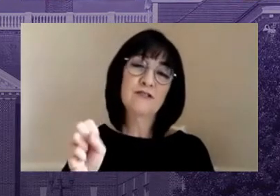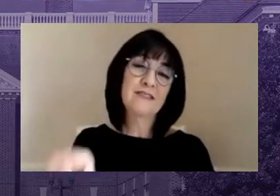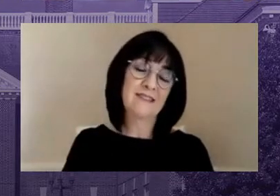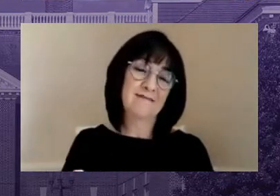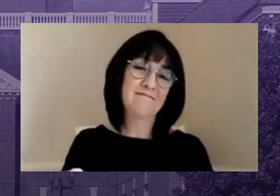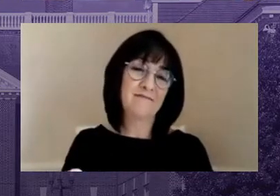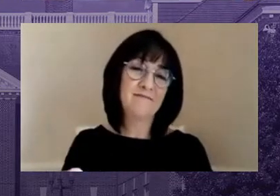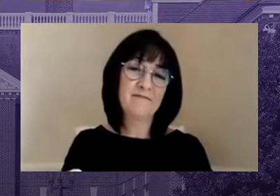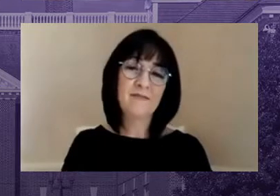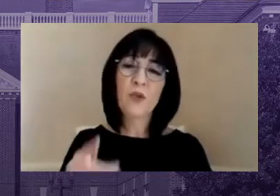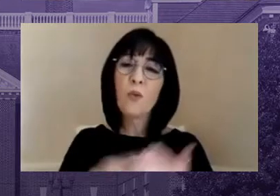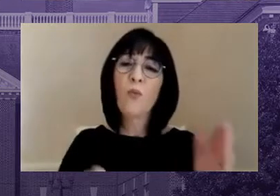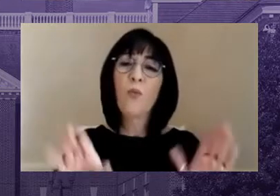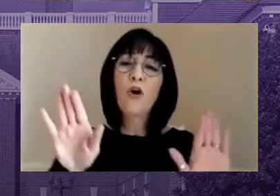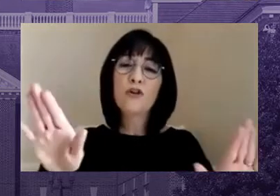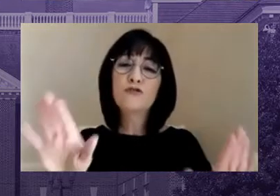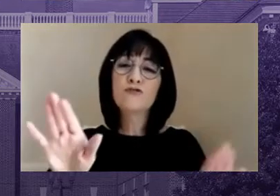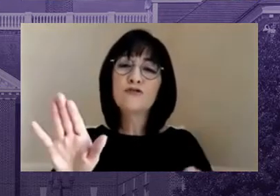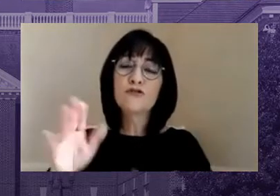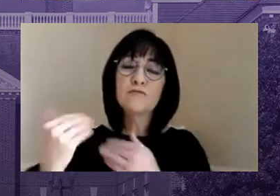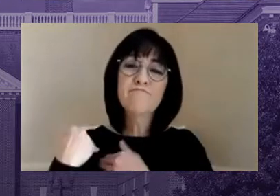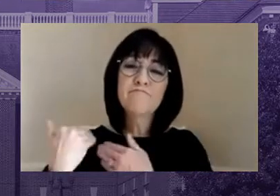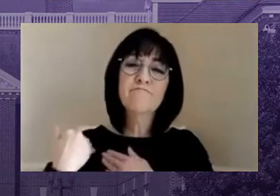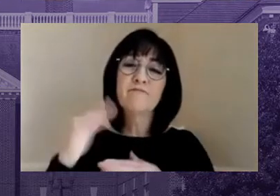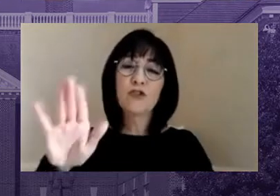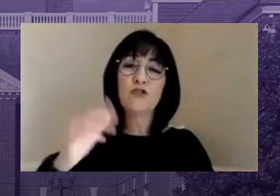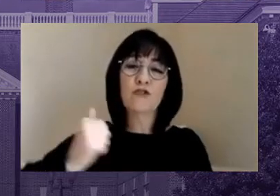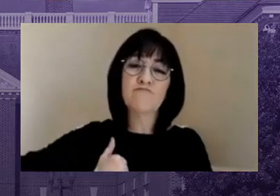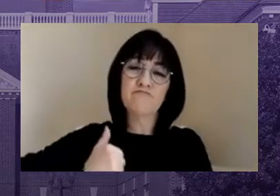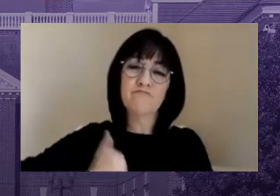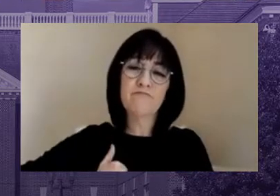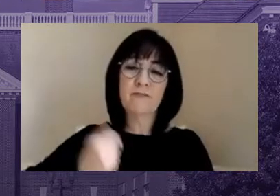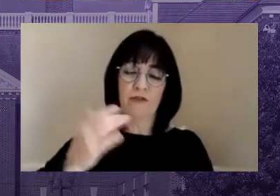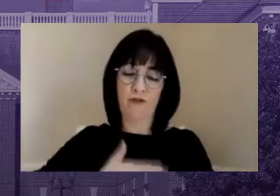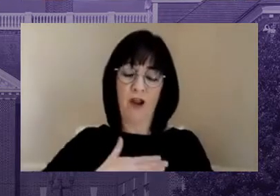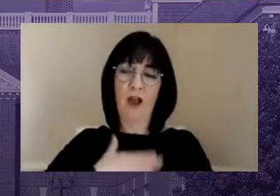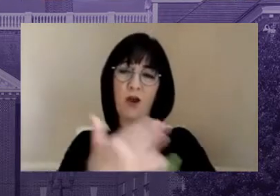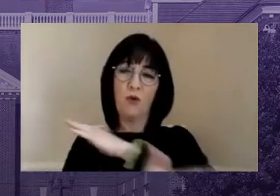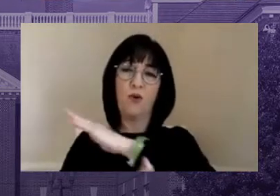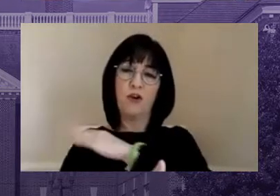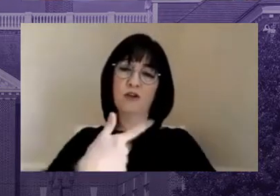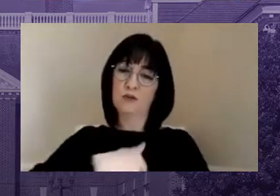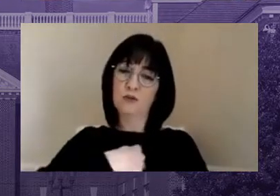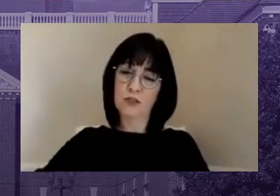you do for our country. Frankly, in our state, team Dover, and Dover Air Force Base is so